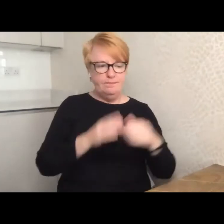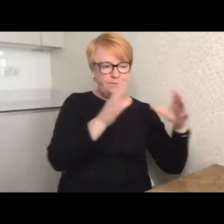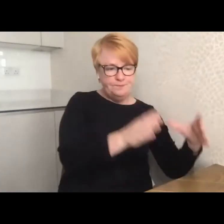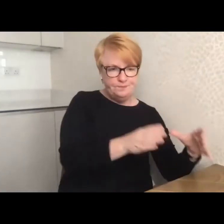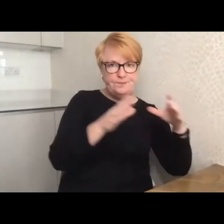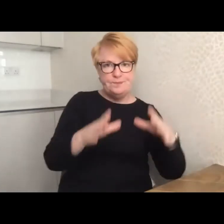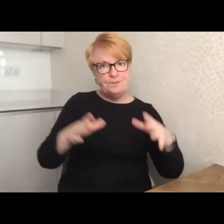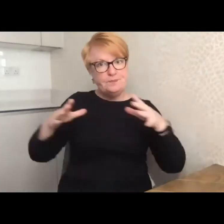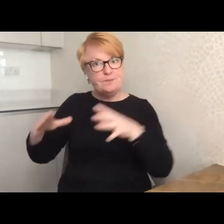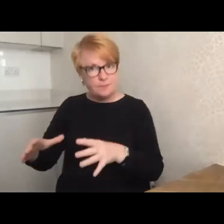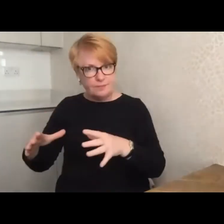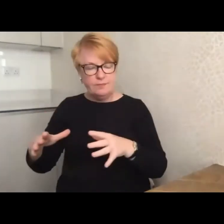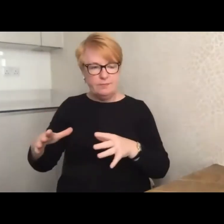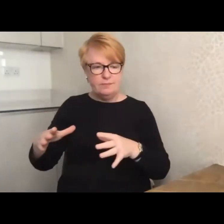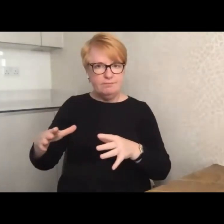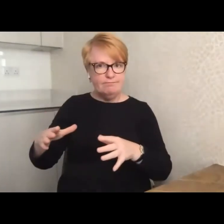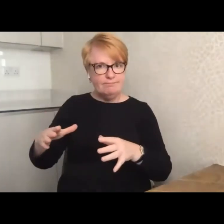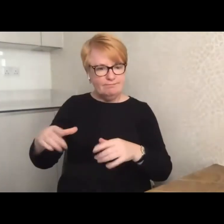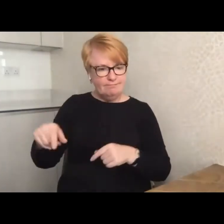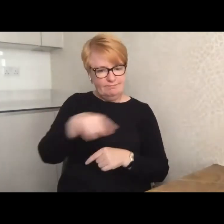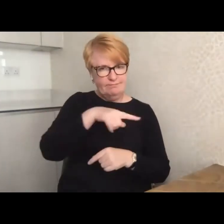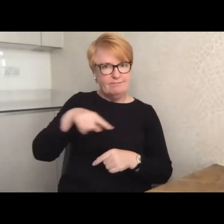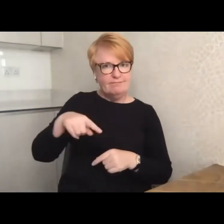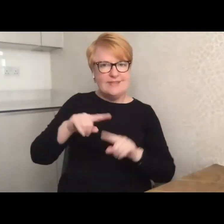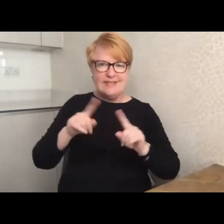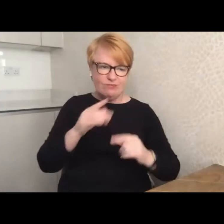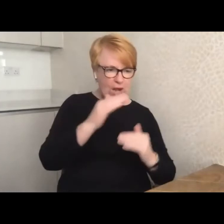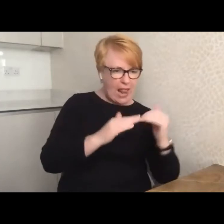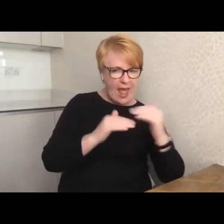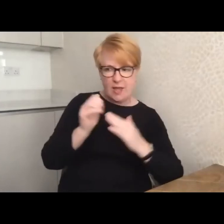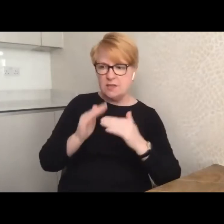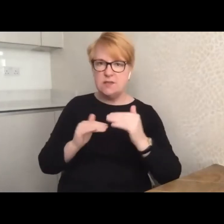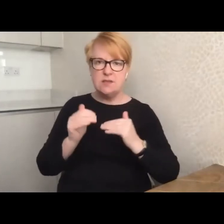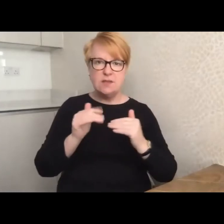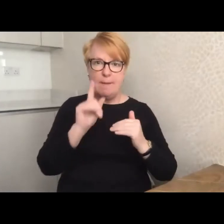interconnected set of potential ways that these types of projects can act in the world.